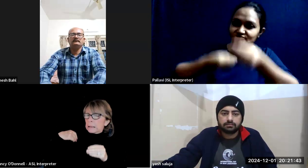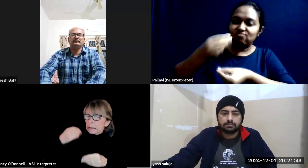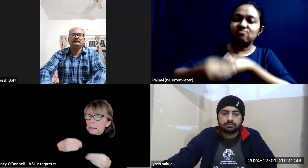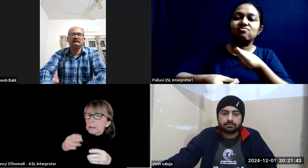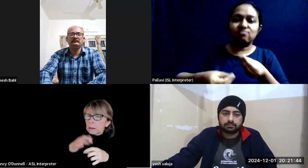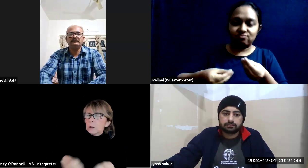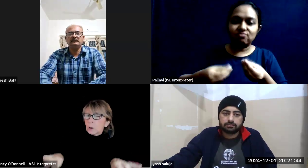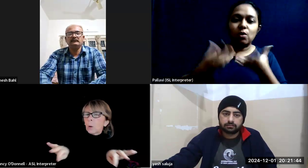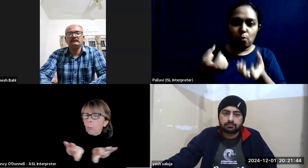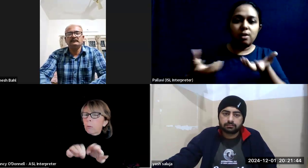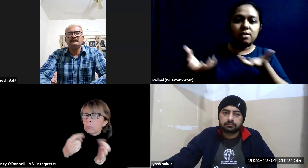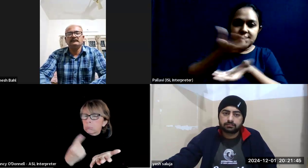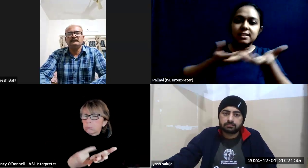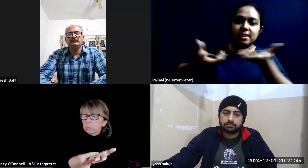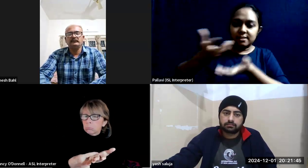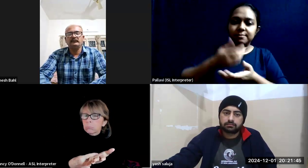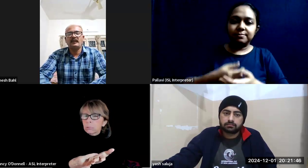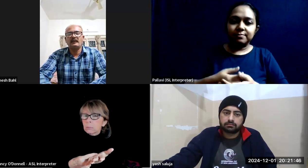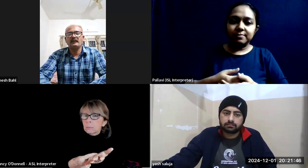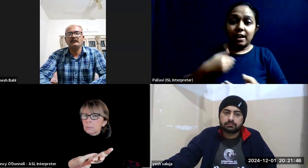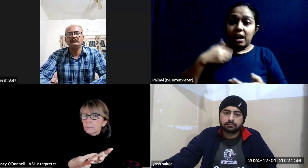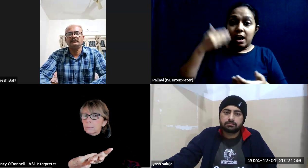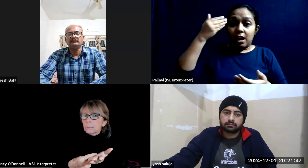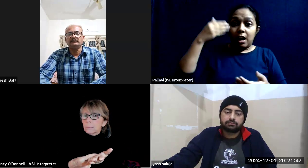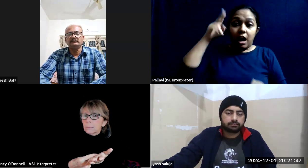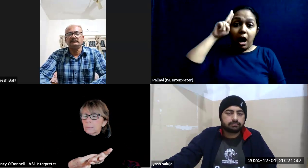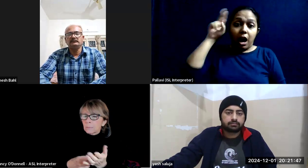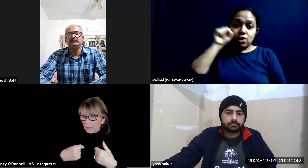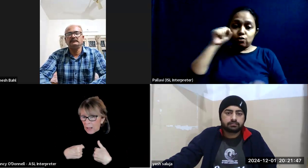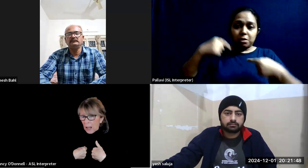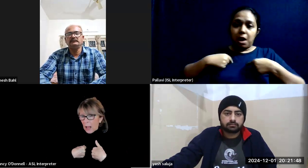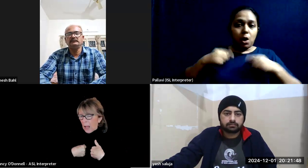I don't have Usher. My husband has no Usher.